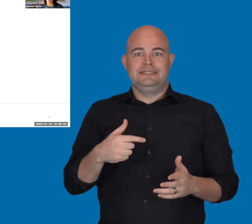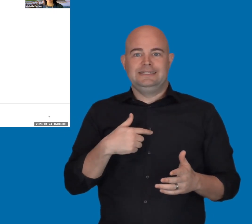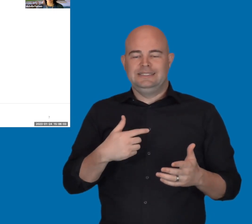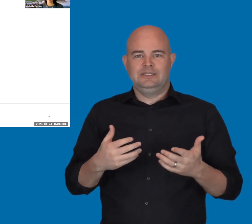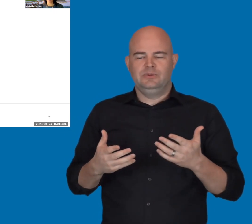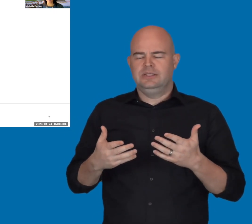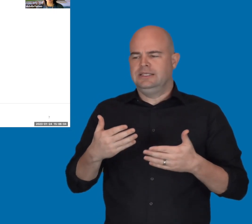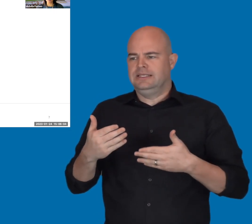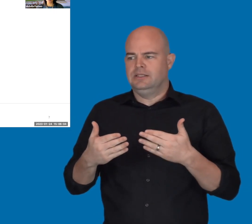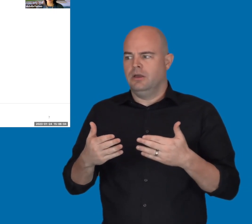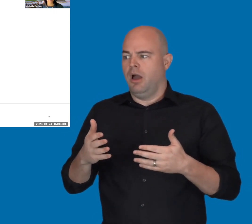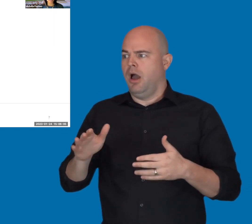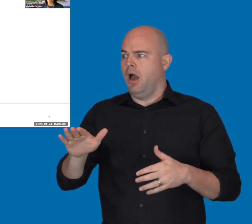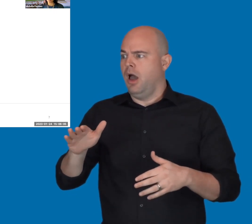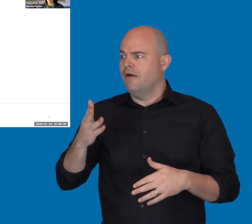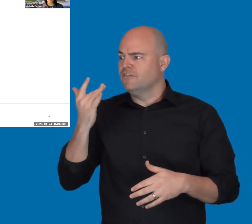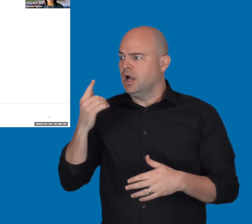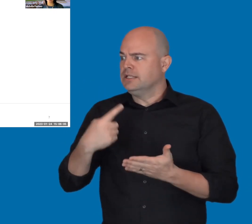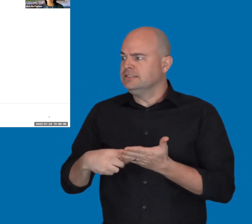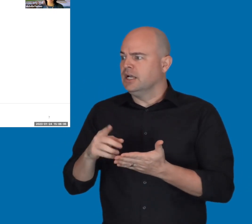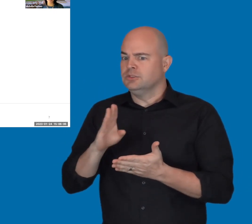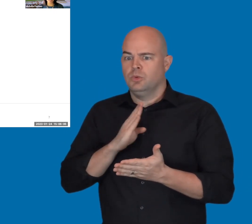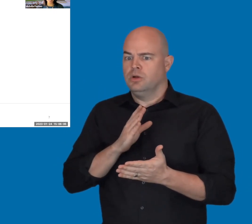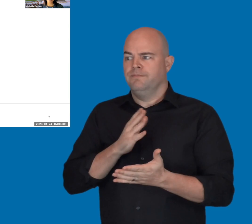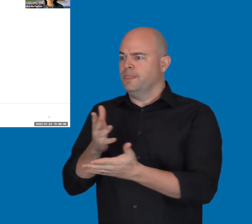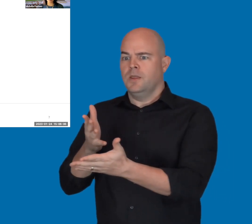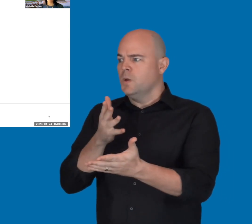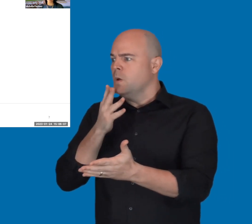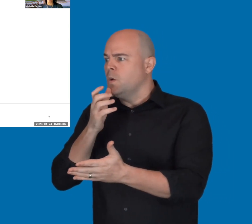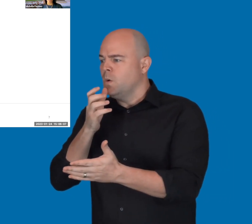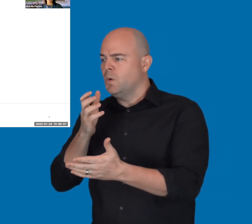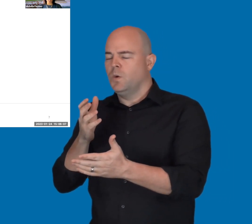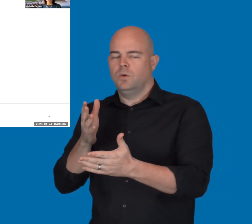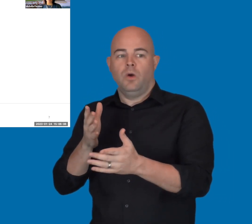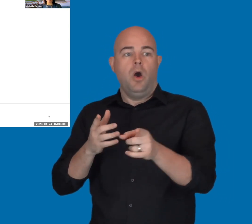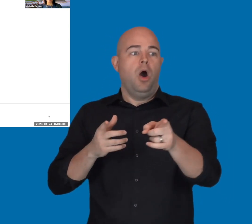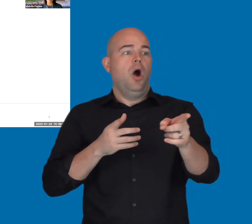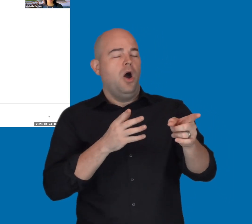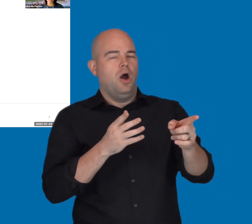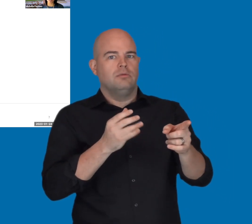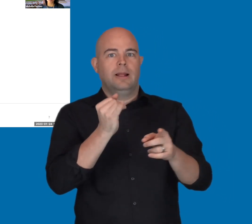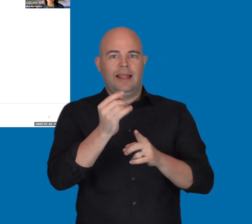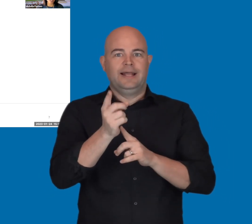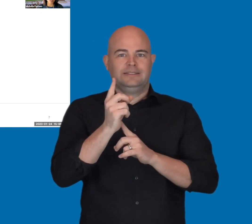who has that time and availability to create it, to actually learn the program if you don't know how